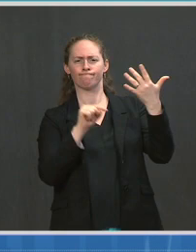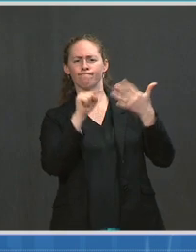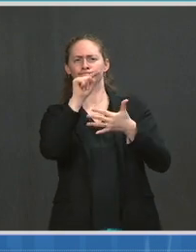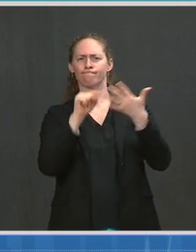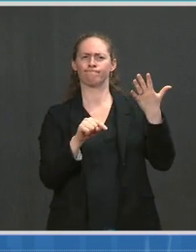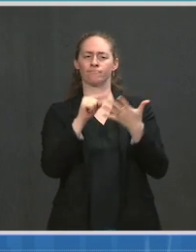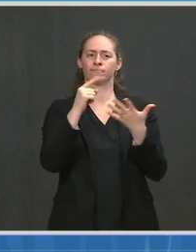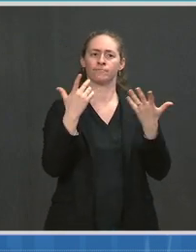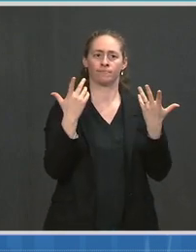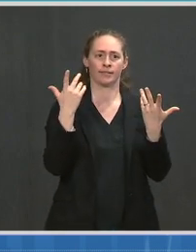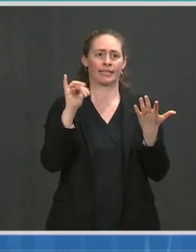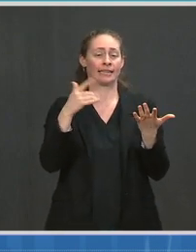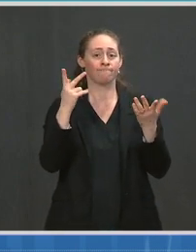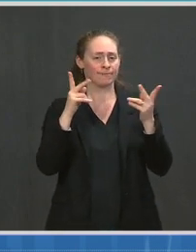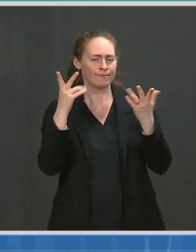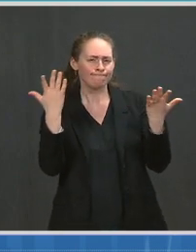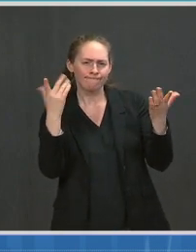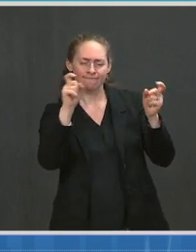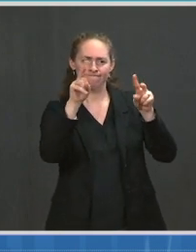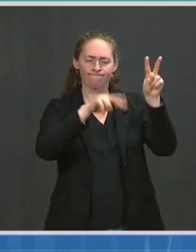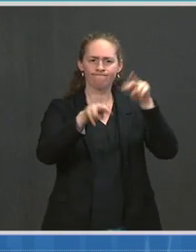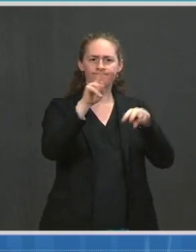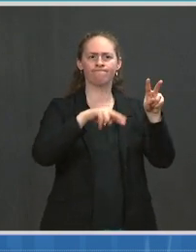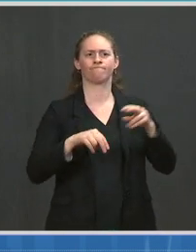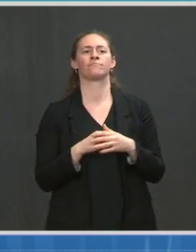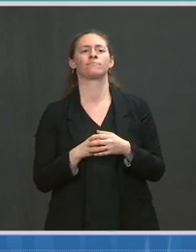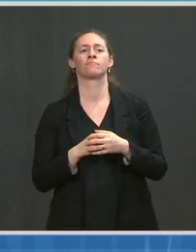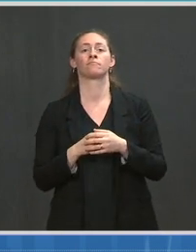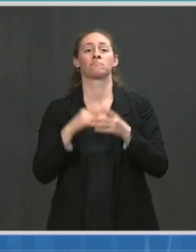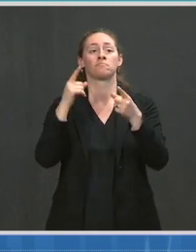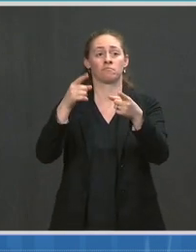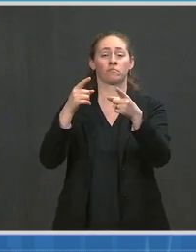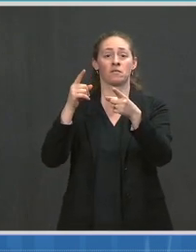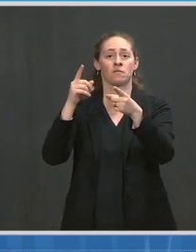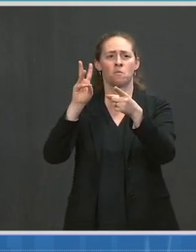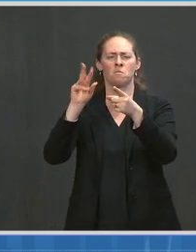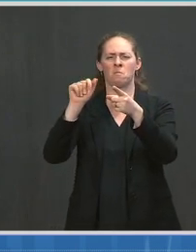Dr. Walensky: We are looking forward to a WHO report that should be coming out soon that examines